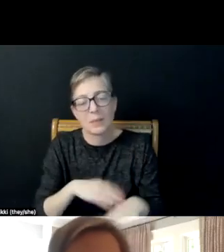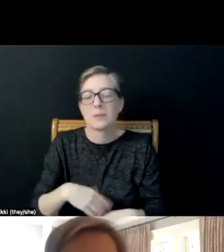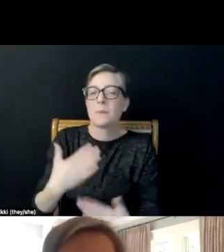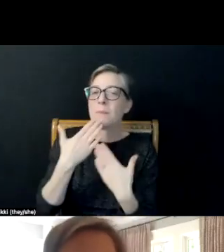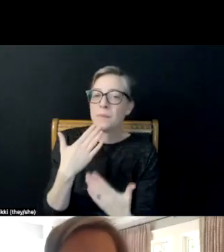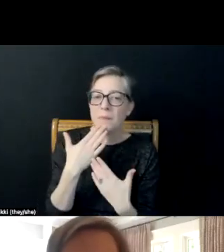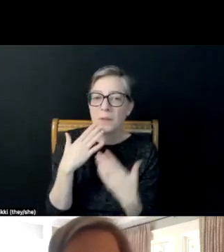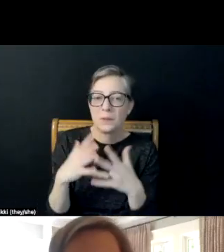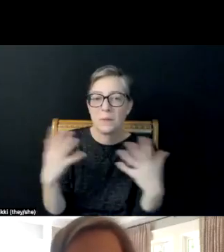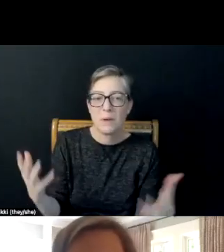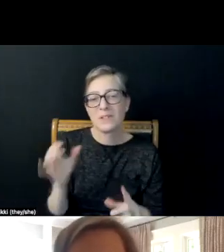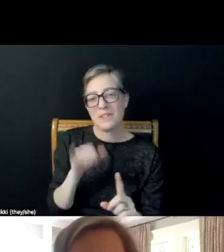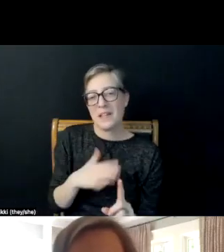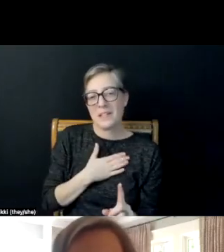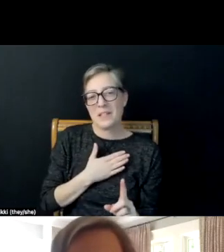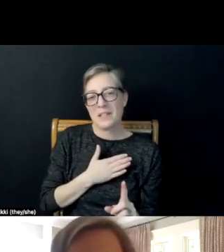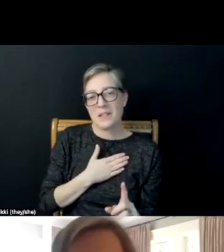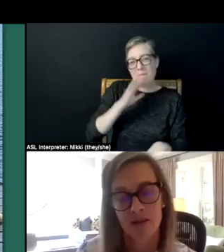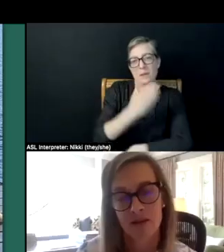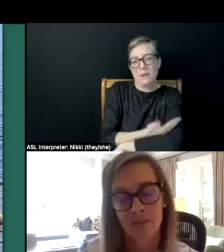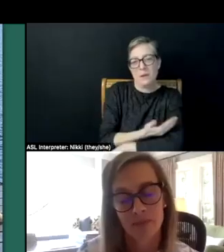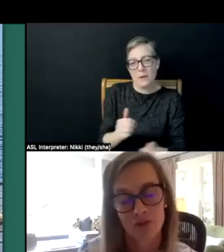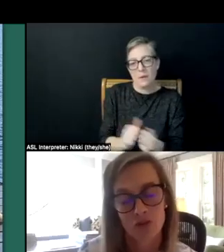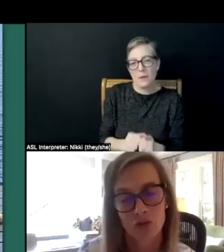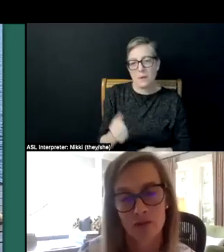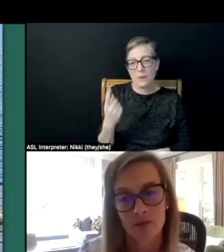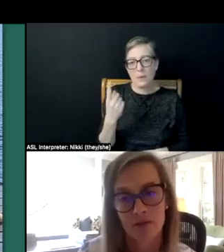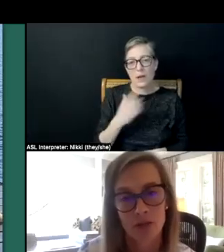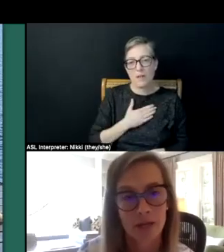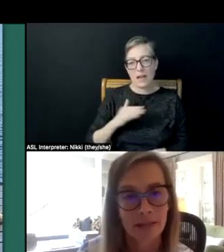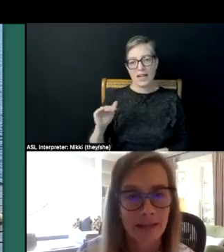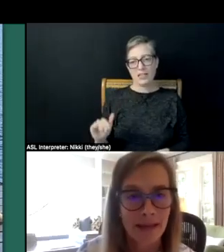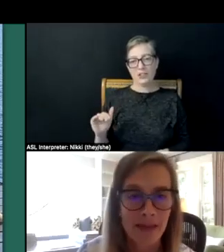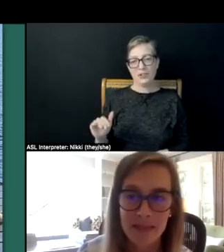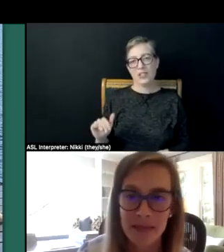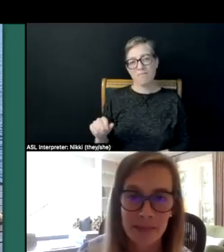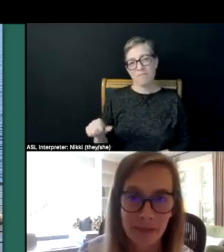That is my daughter with one of my children, the dog, and that's my email.